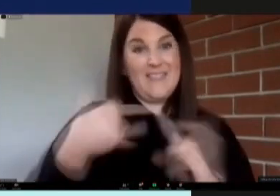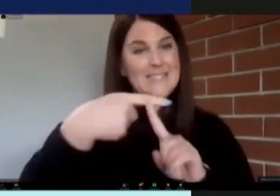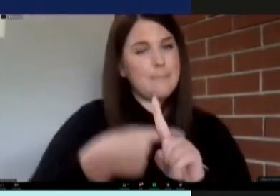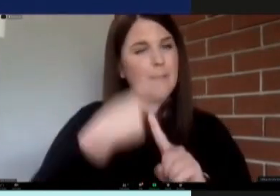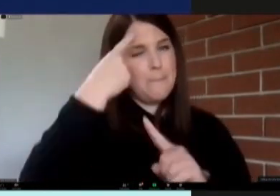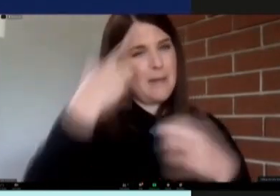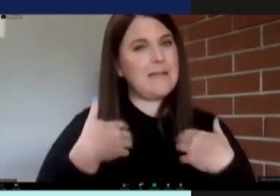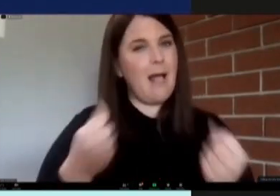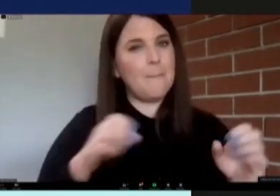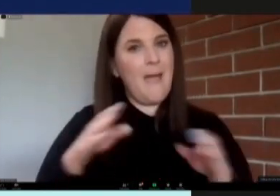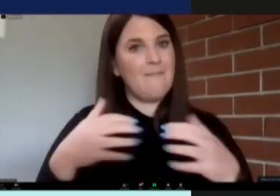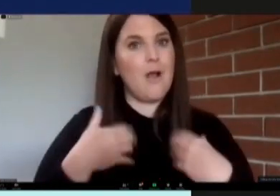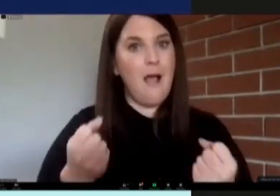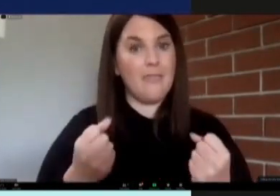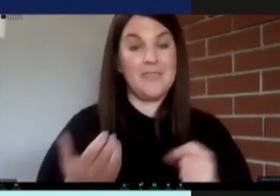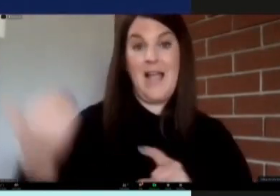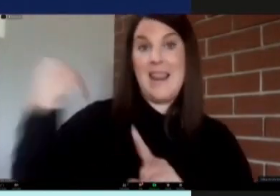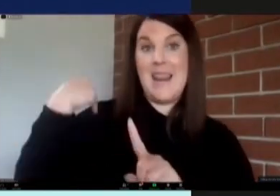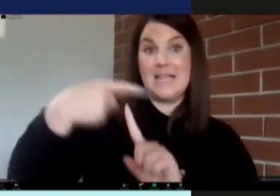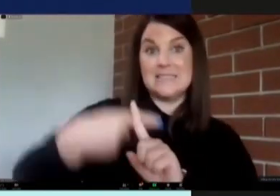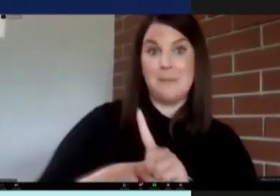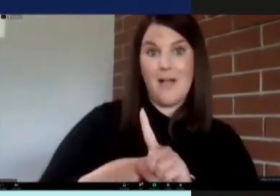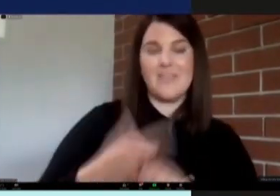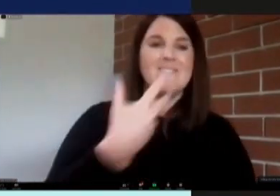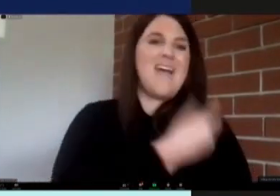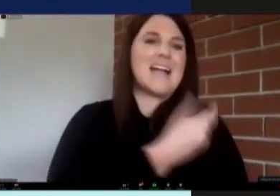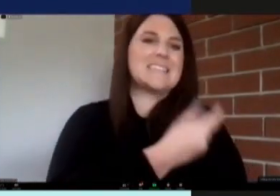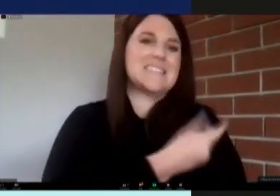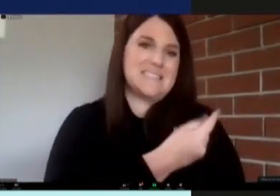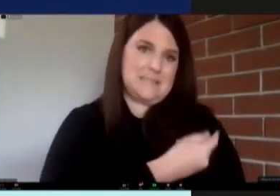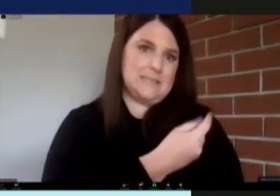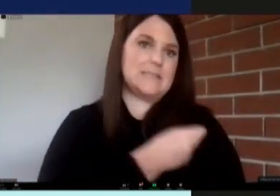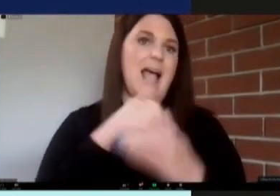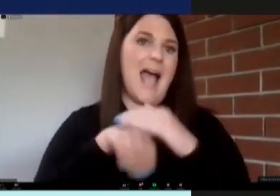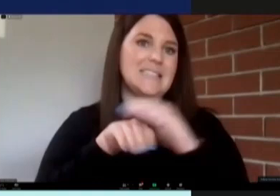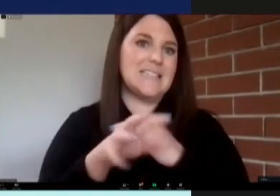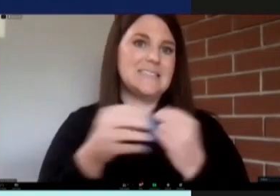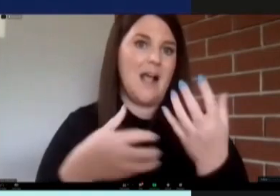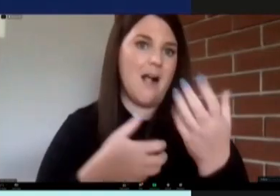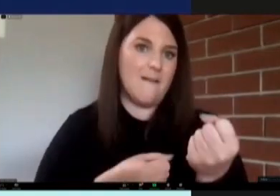And last month is specific to equitable vaccine access and vaccine confidence.